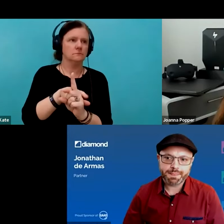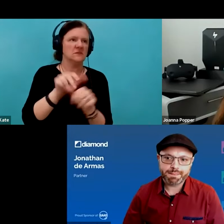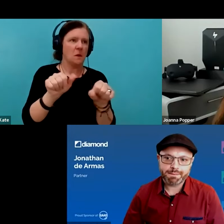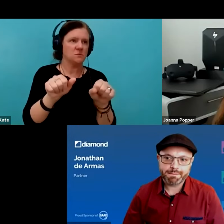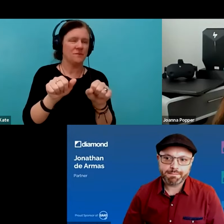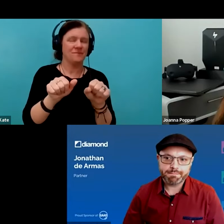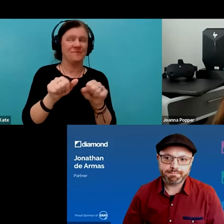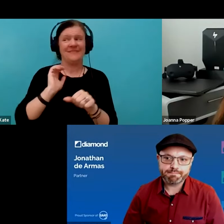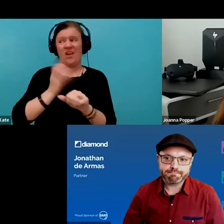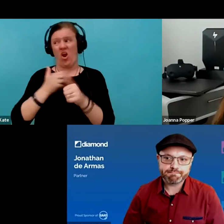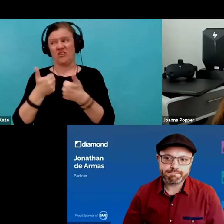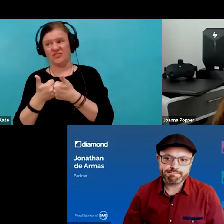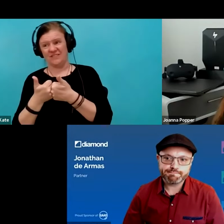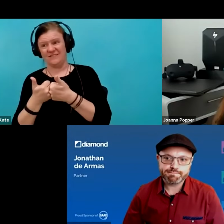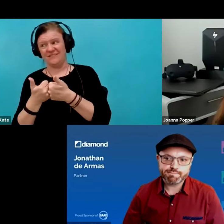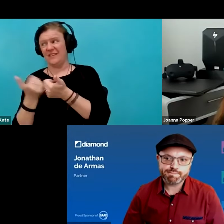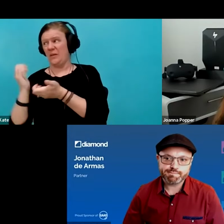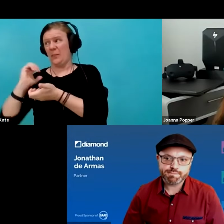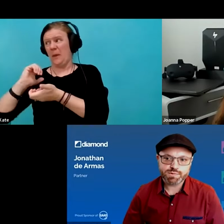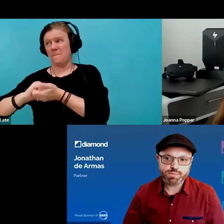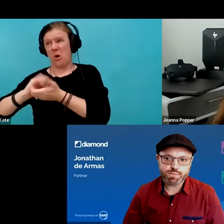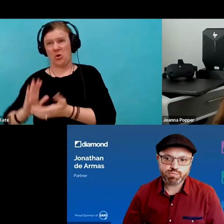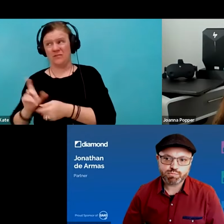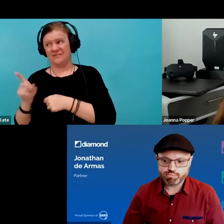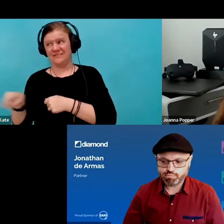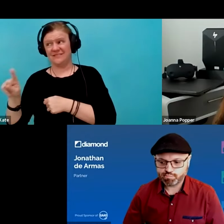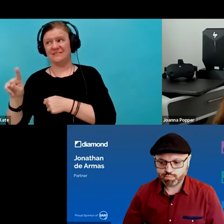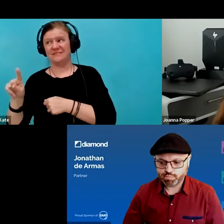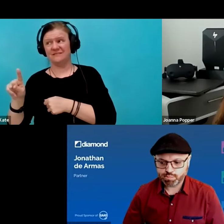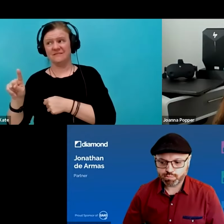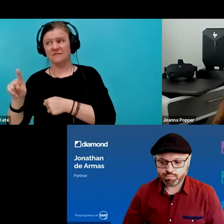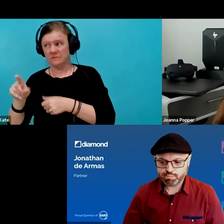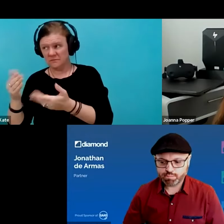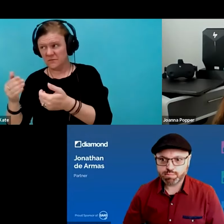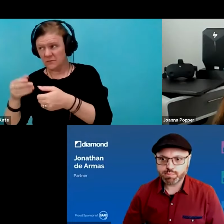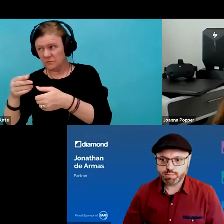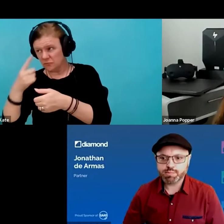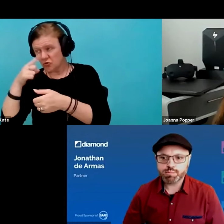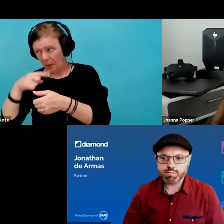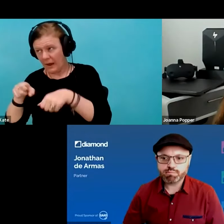Christina Heller: The, the partners, letting like you know us get under the hood to develop that unique plugin.